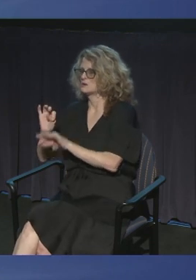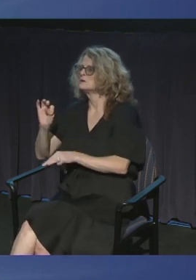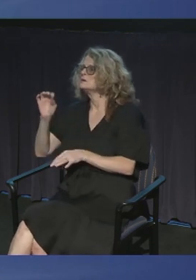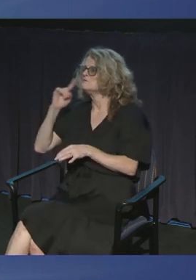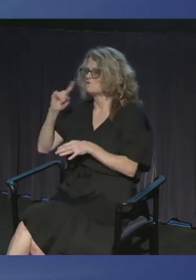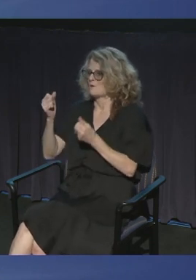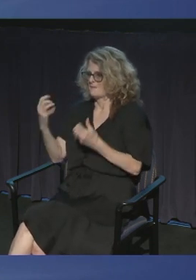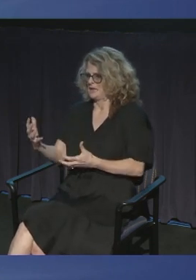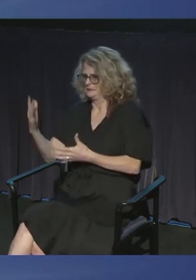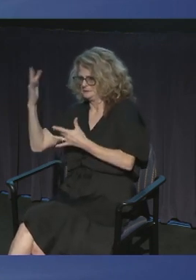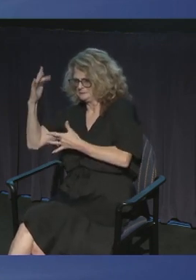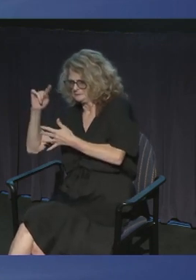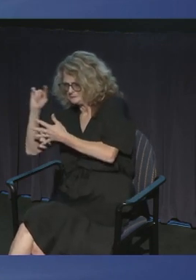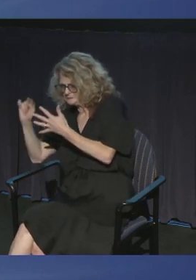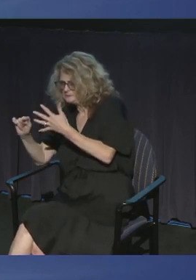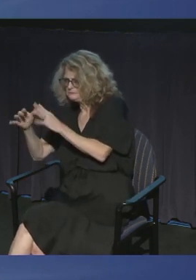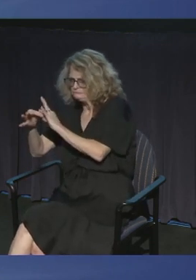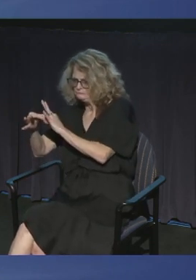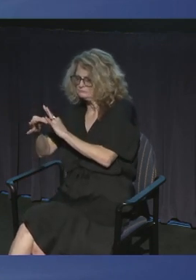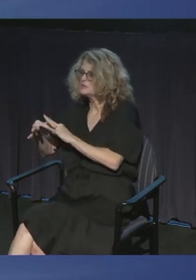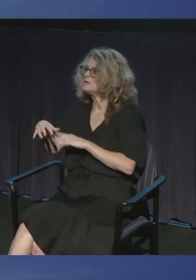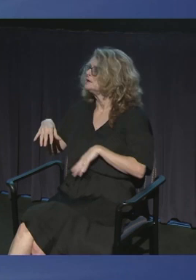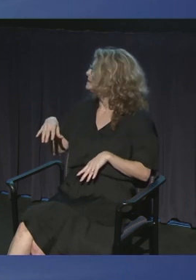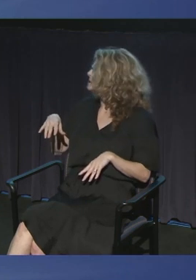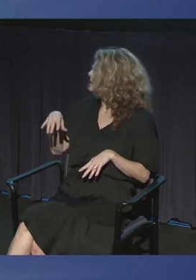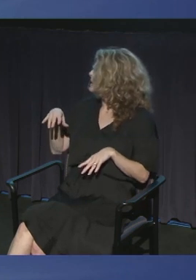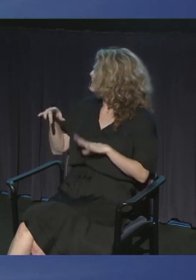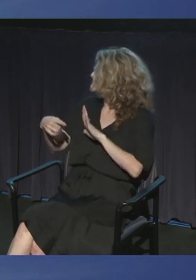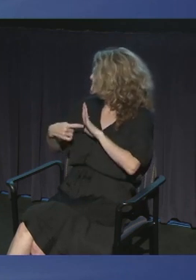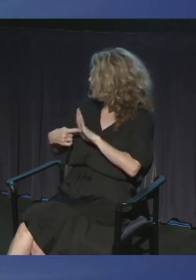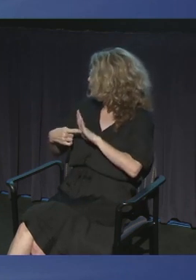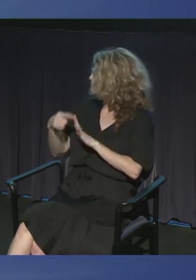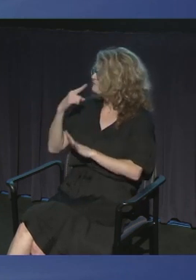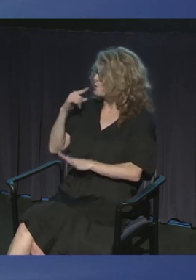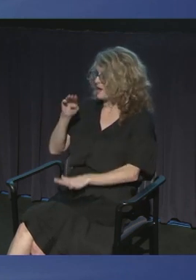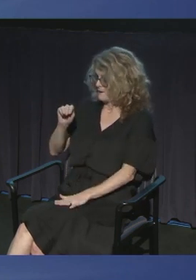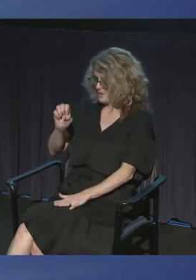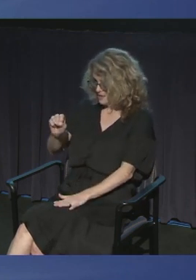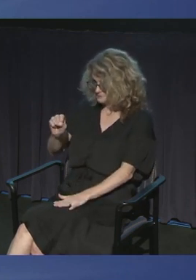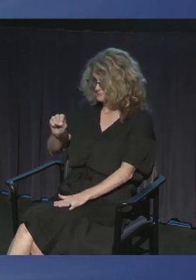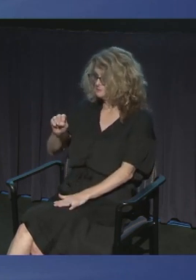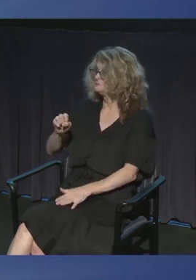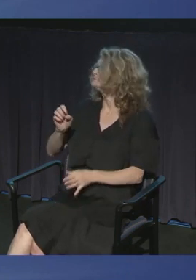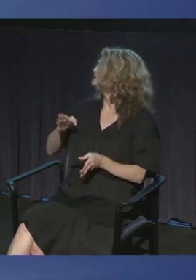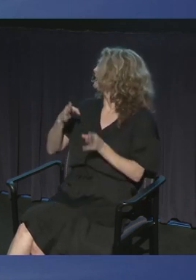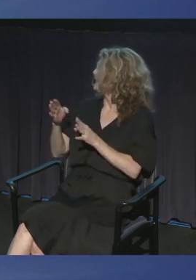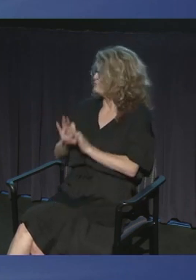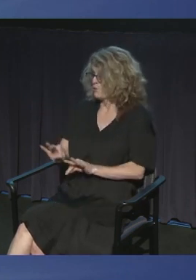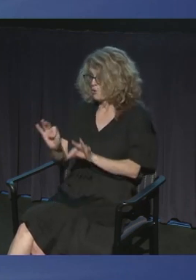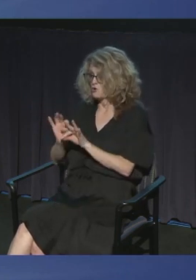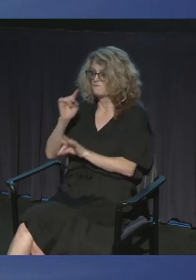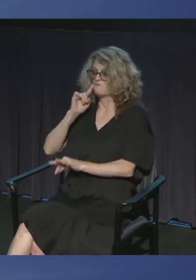DISEASES THAT ARE T CELL MEDIATED SUCH AS EAE AND MODEL